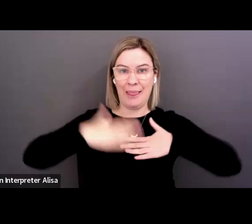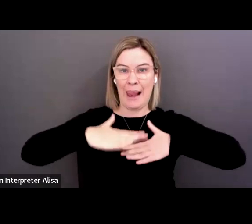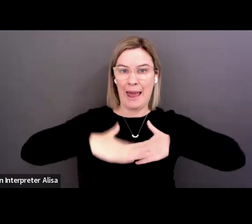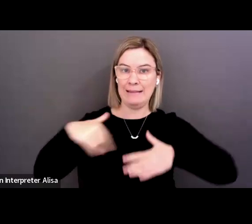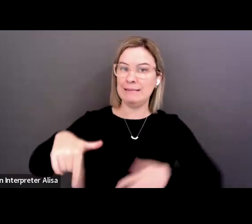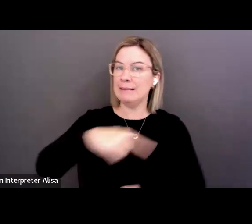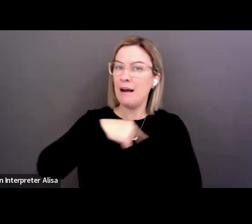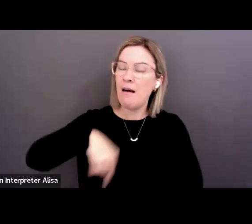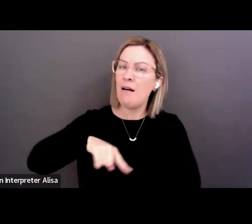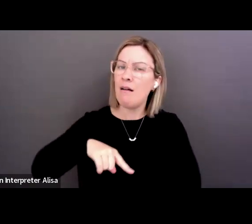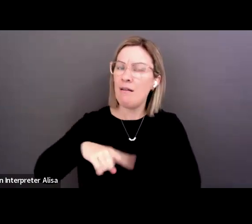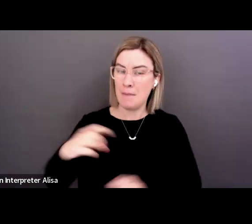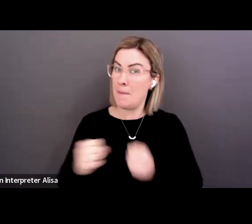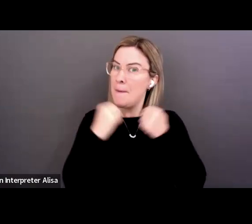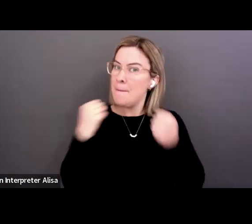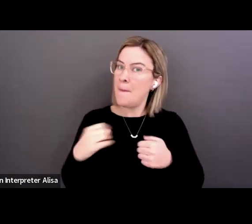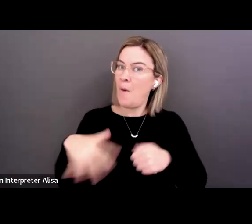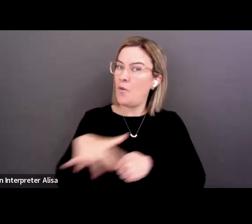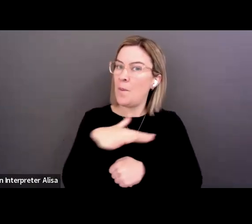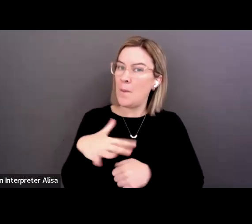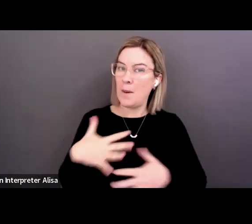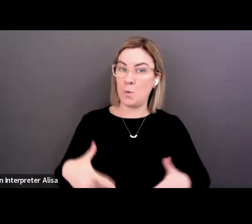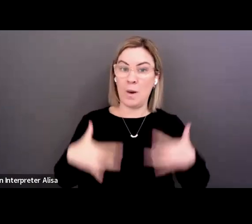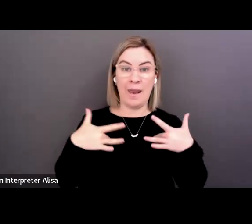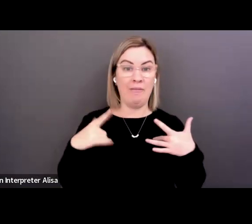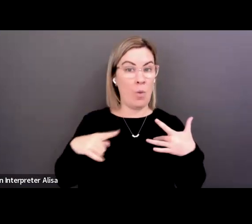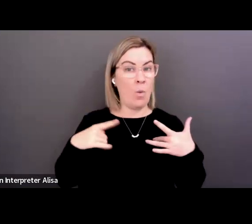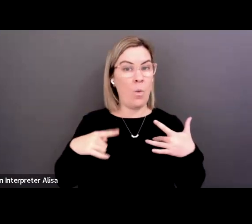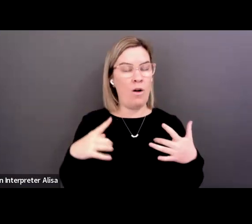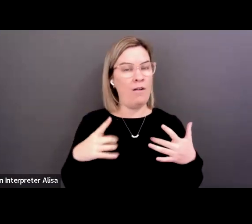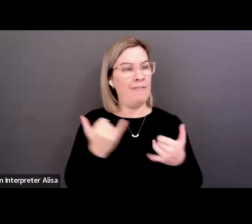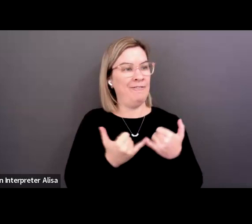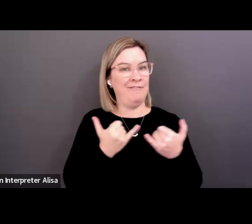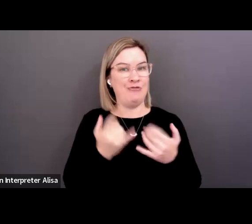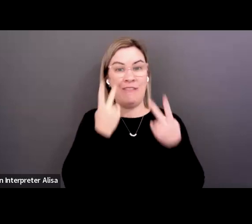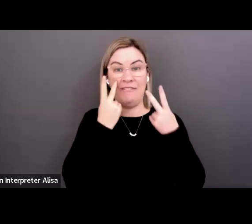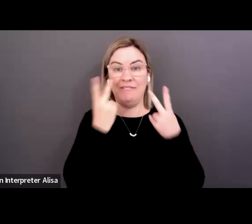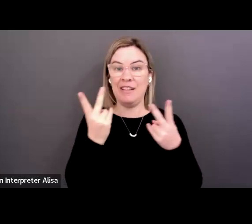First Nations people to account for the teraforming that the gold mining here